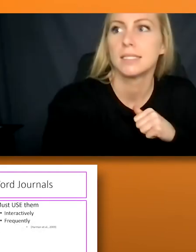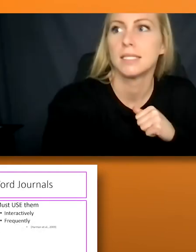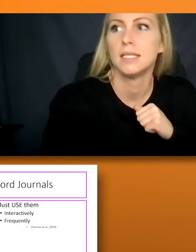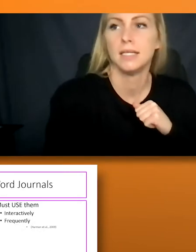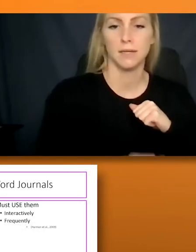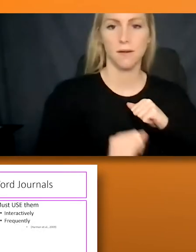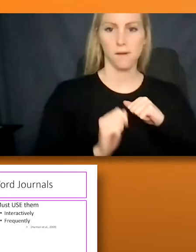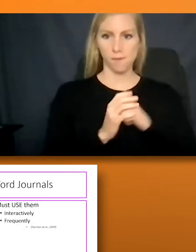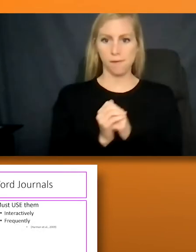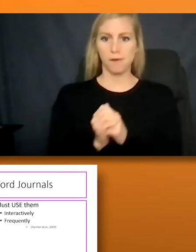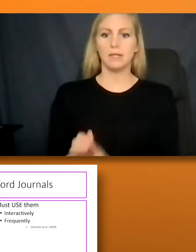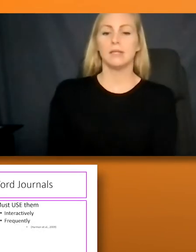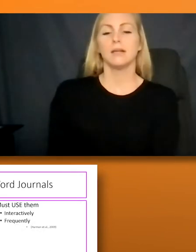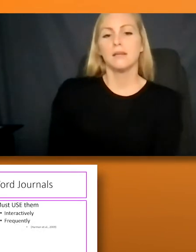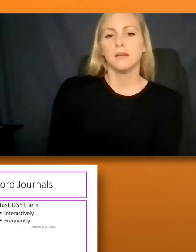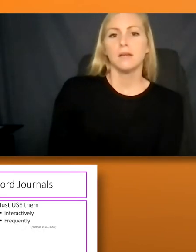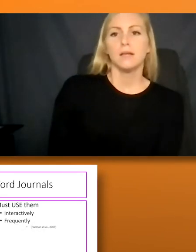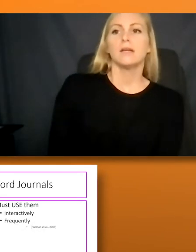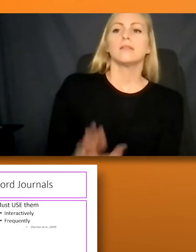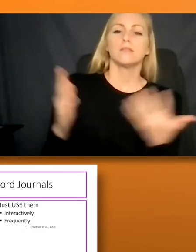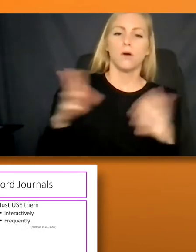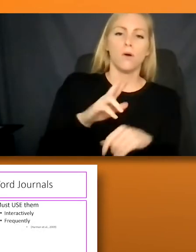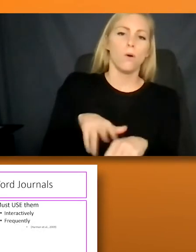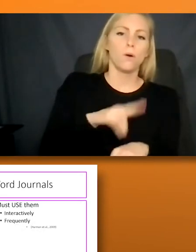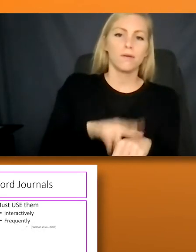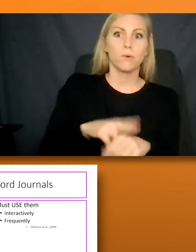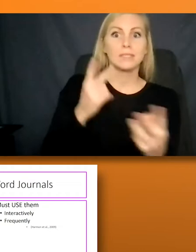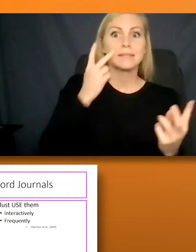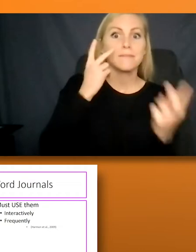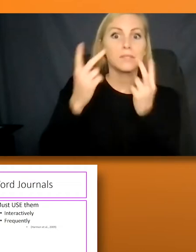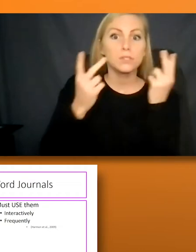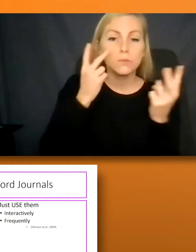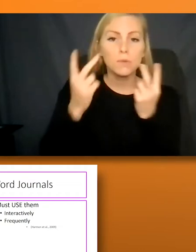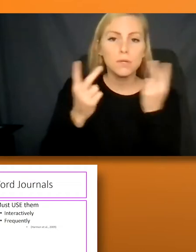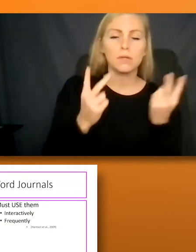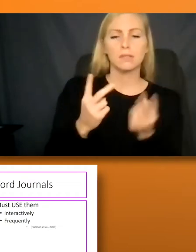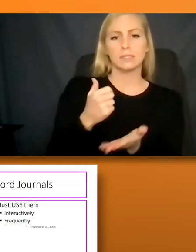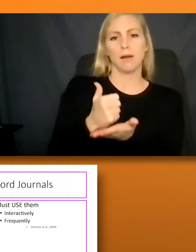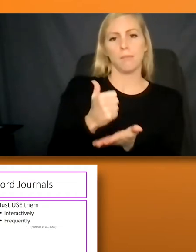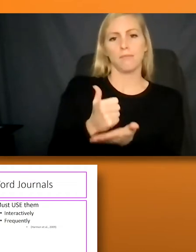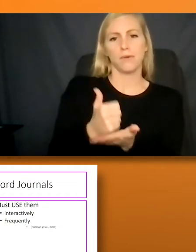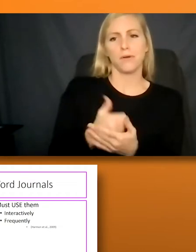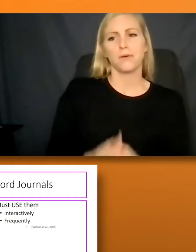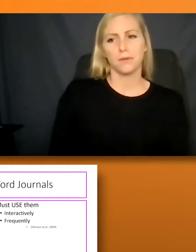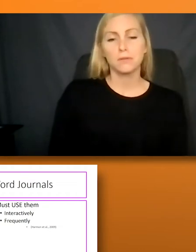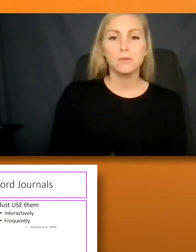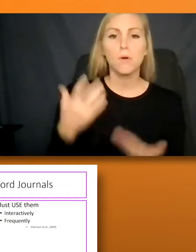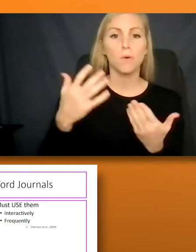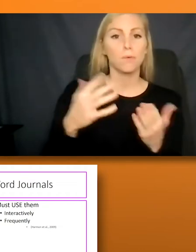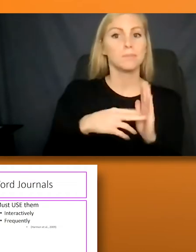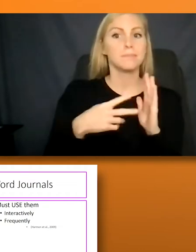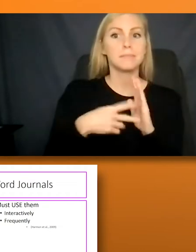As always, visual materials are helpful when learning vocabulary. So pictures, if you're going to use pictures,